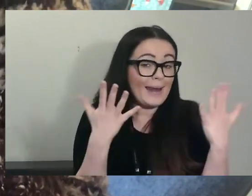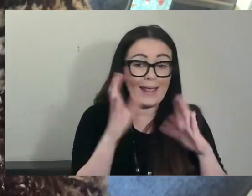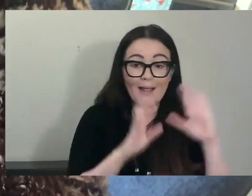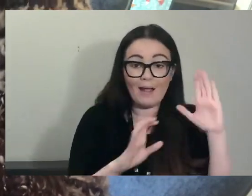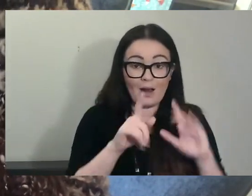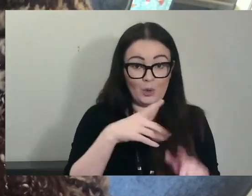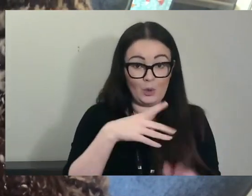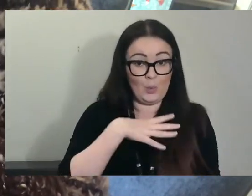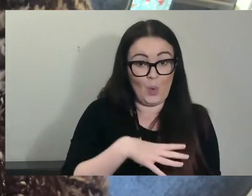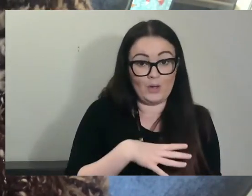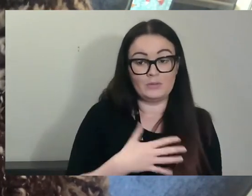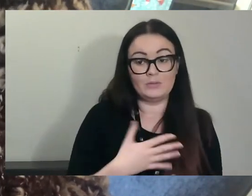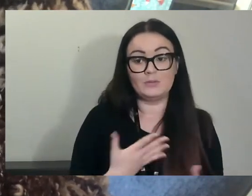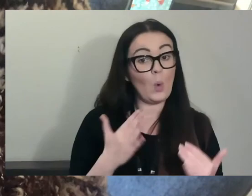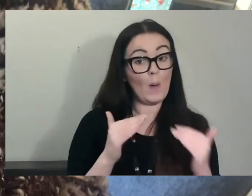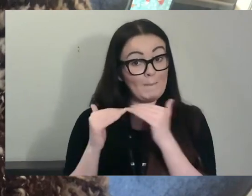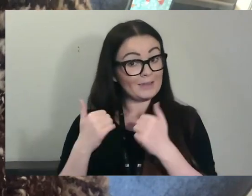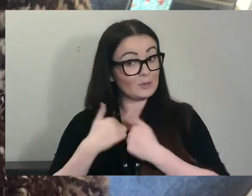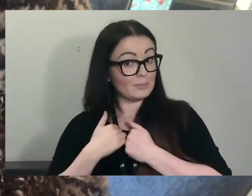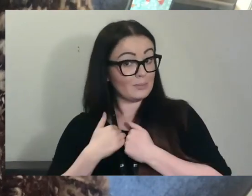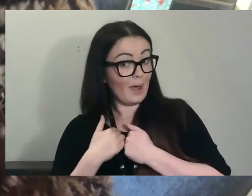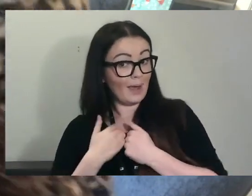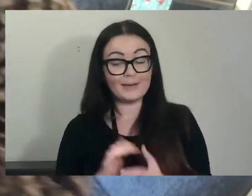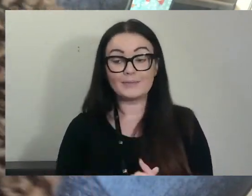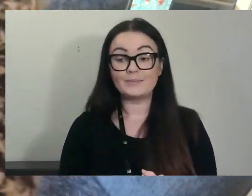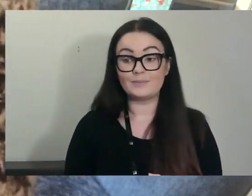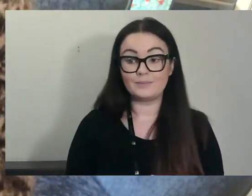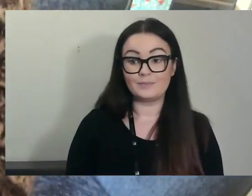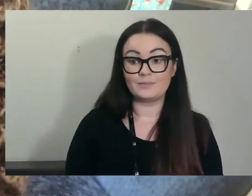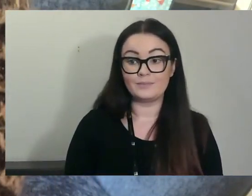the steps. You can use the colours I've used or you can use your favourite colours. There